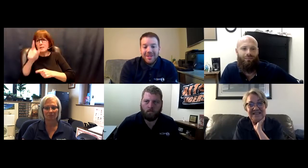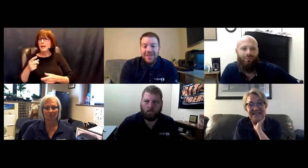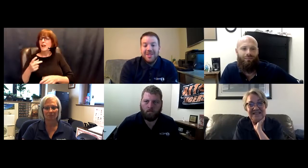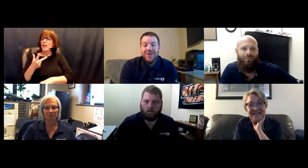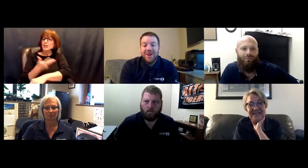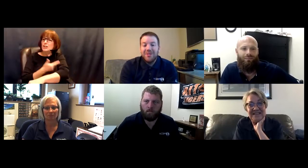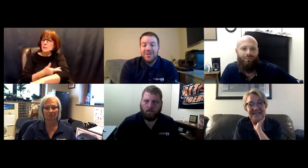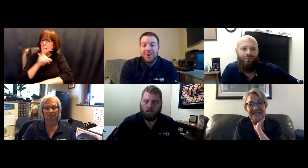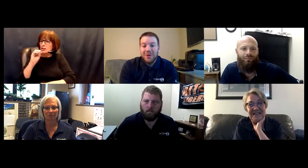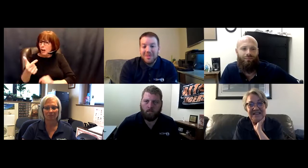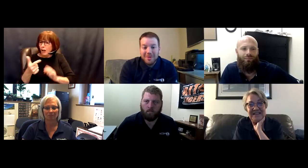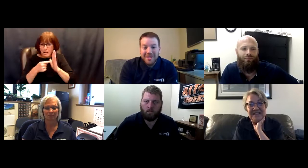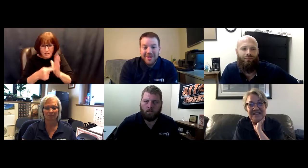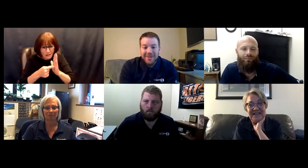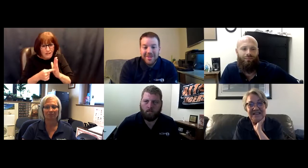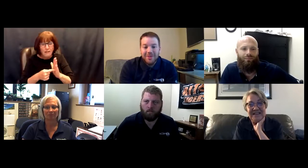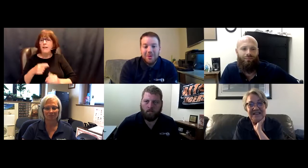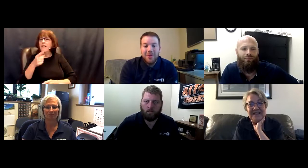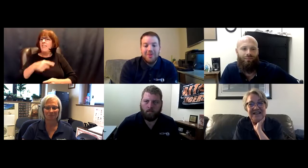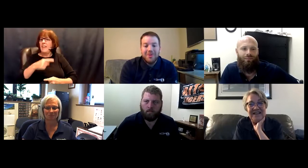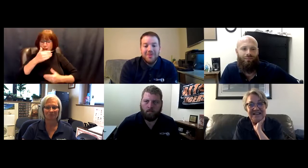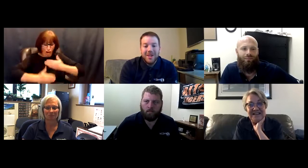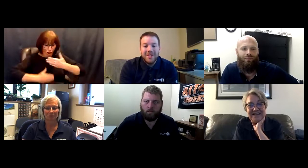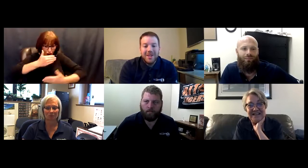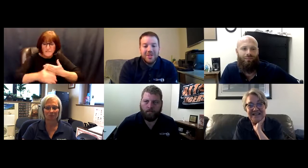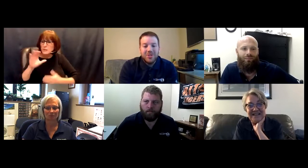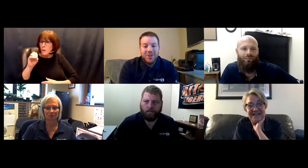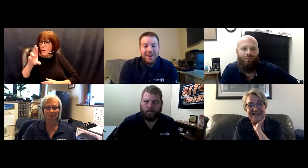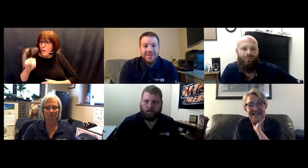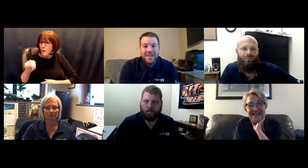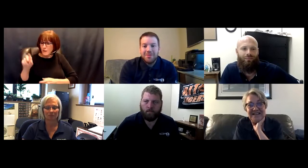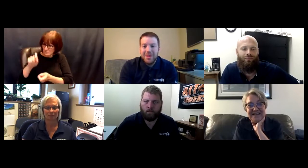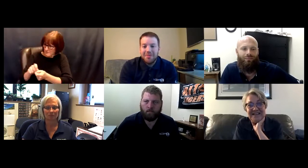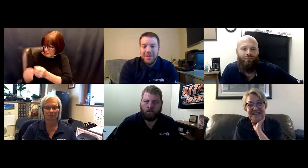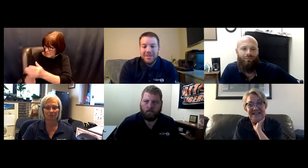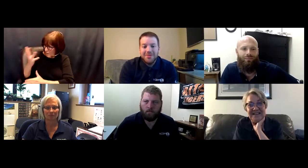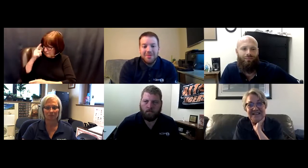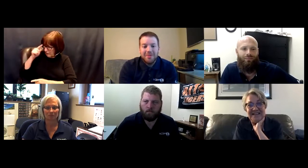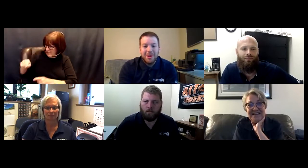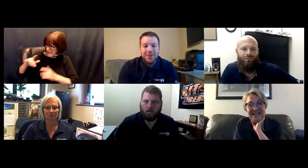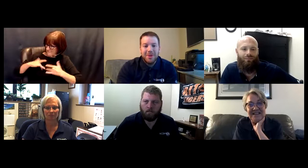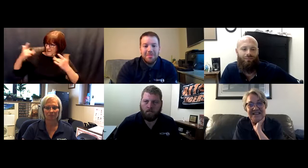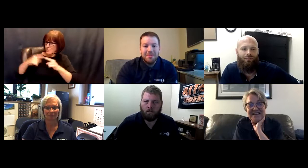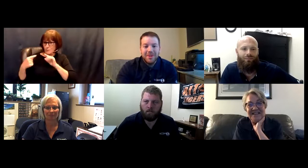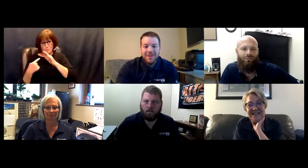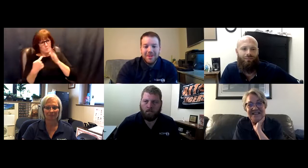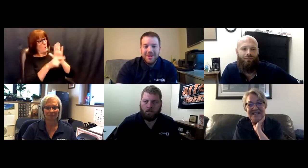they even harvest corn specifically grown for the event to show off the next big piece of farm equipment